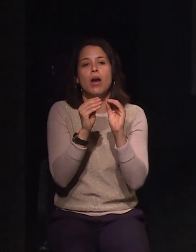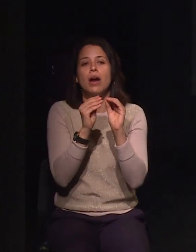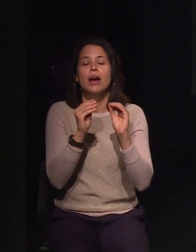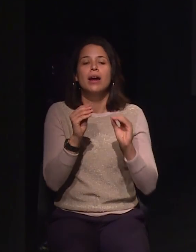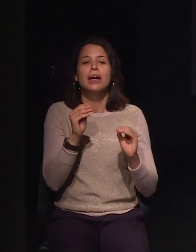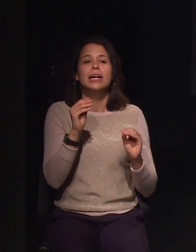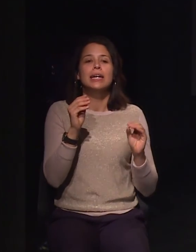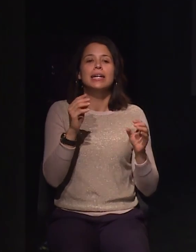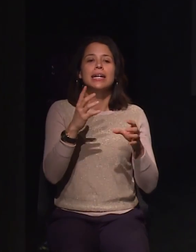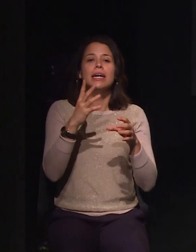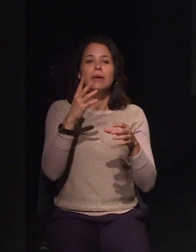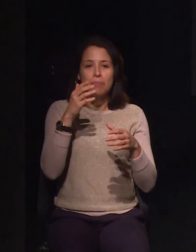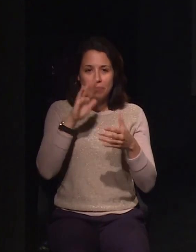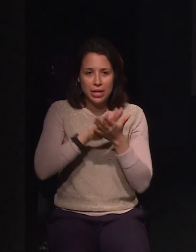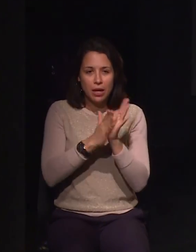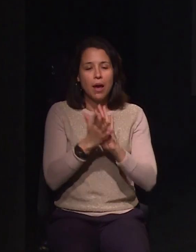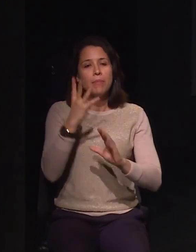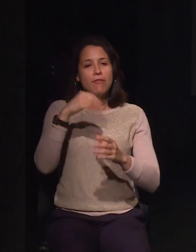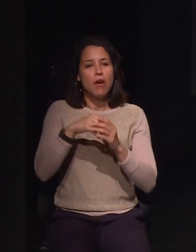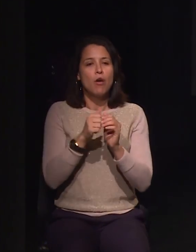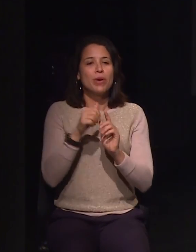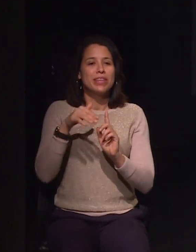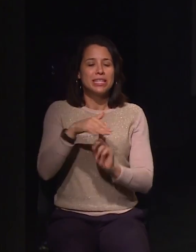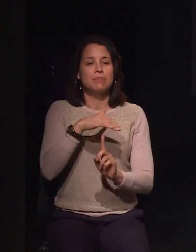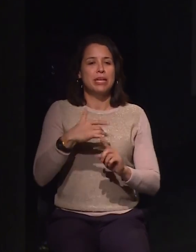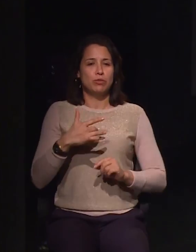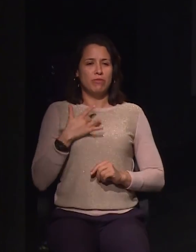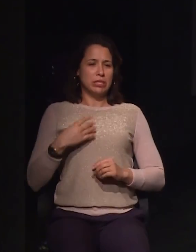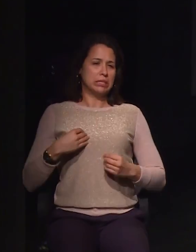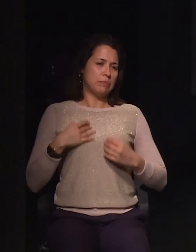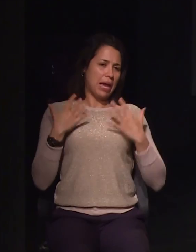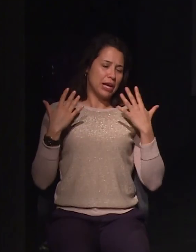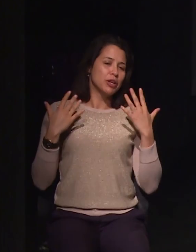you and where you feel like what you have to add, which is definitely true, just because